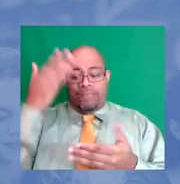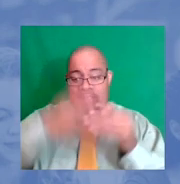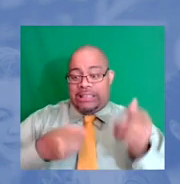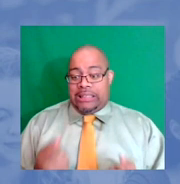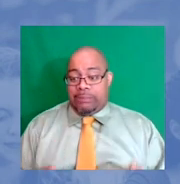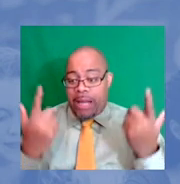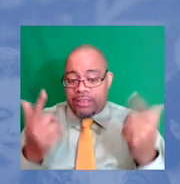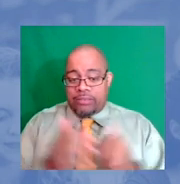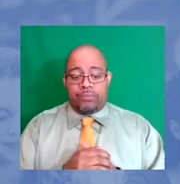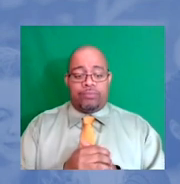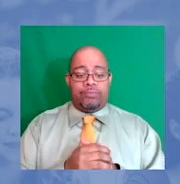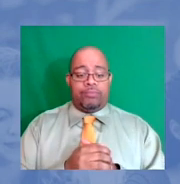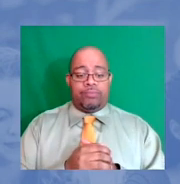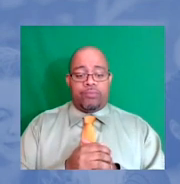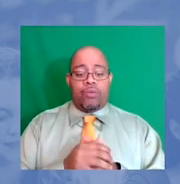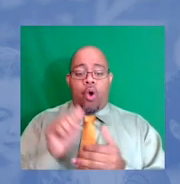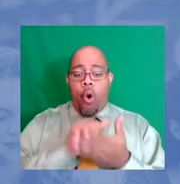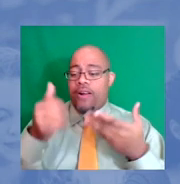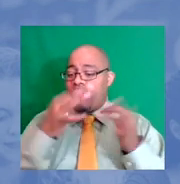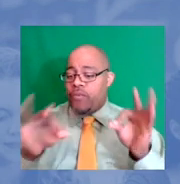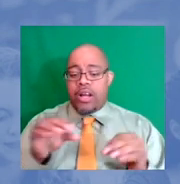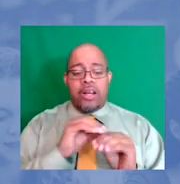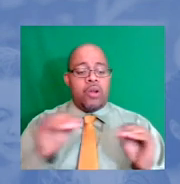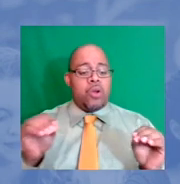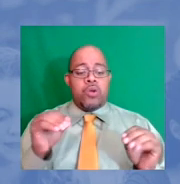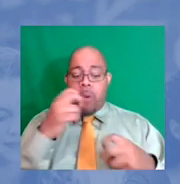NO INFRACTIONS, ON TIME, WITH NO ABUSE, NO WASTE.